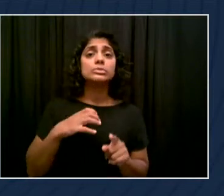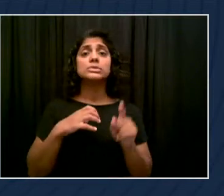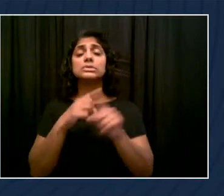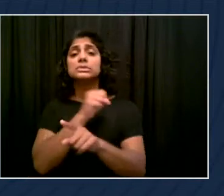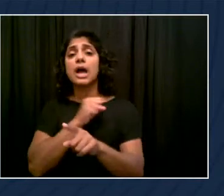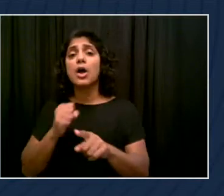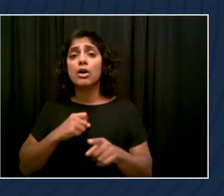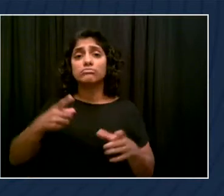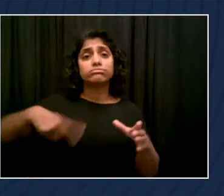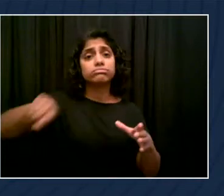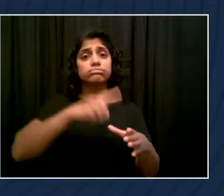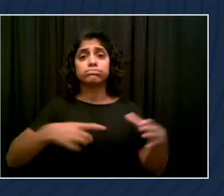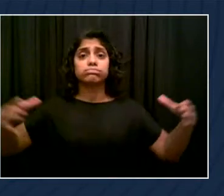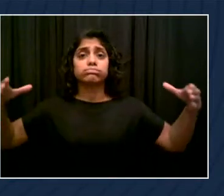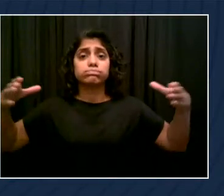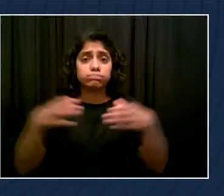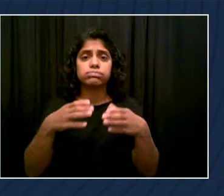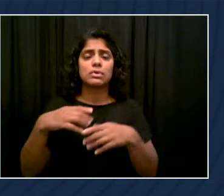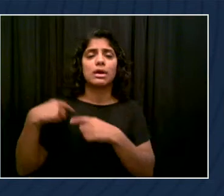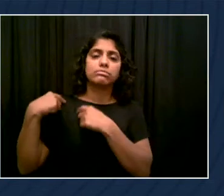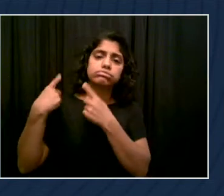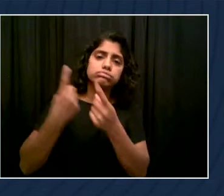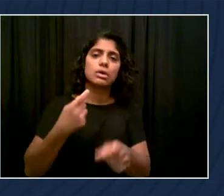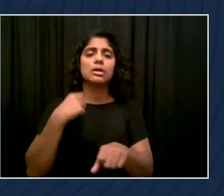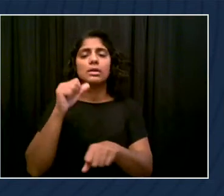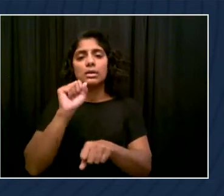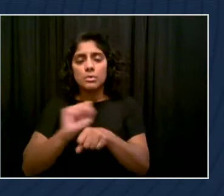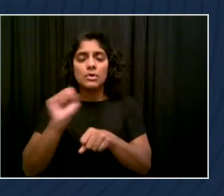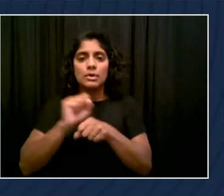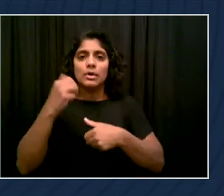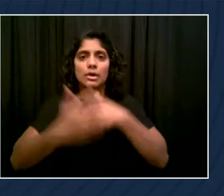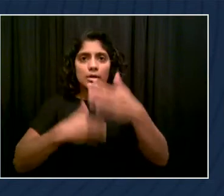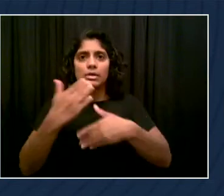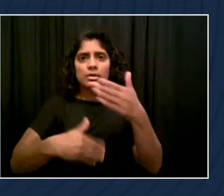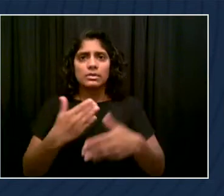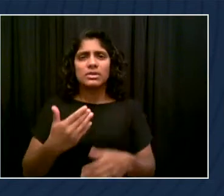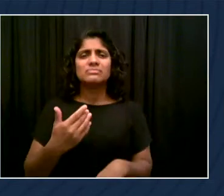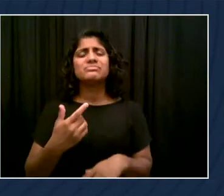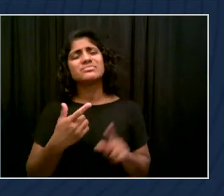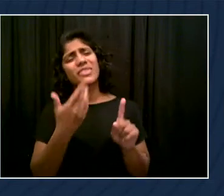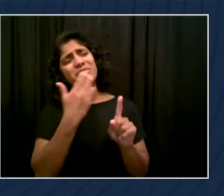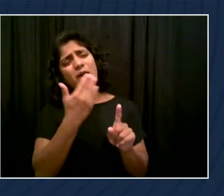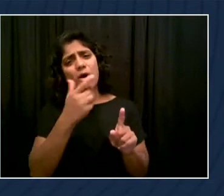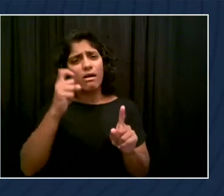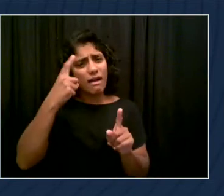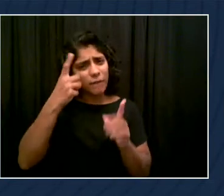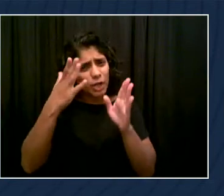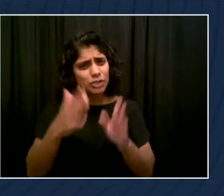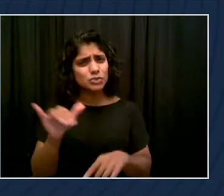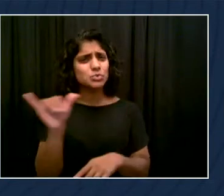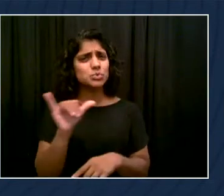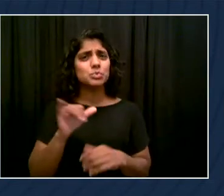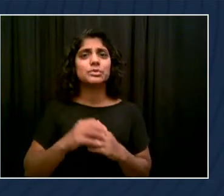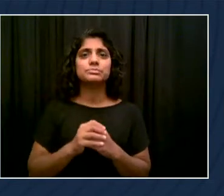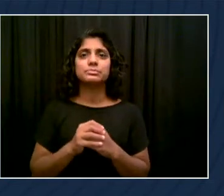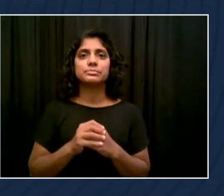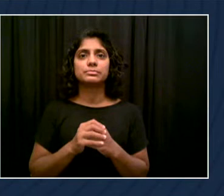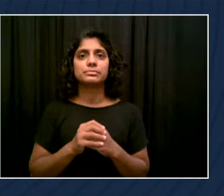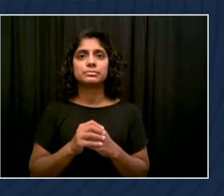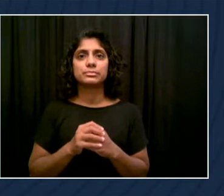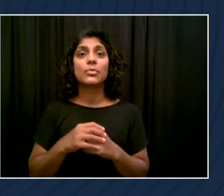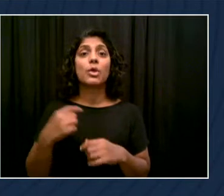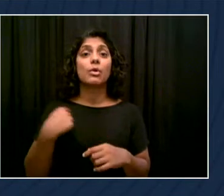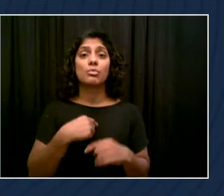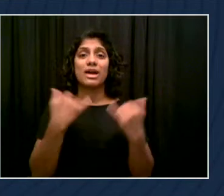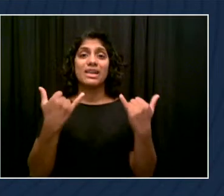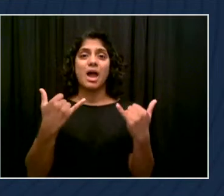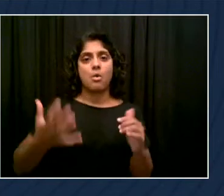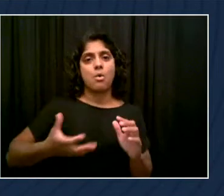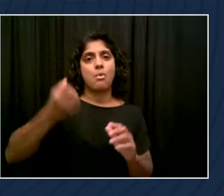LEGISLATURE.